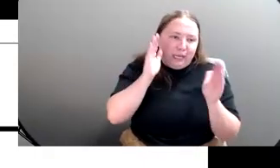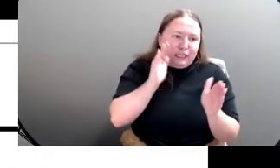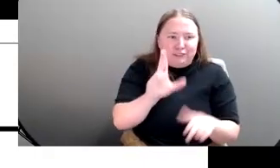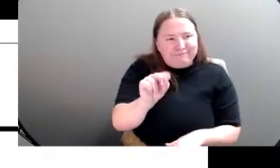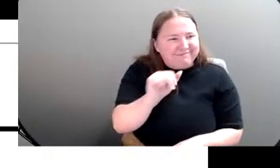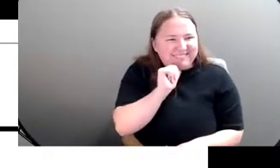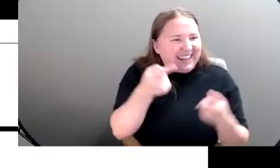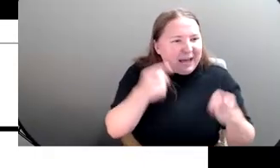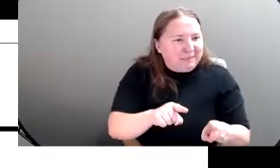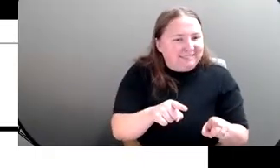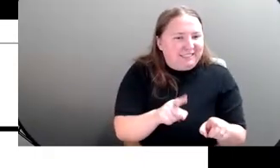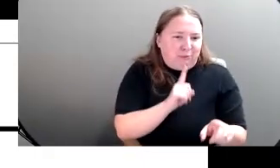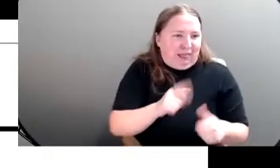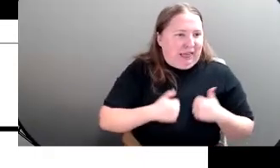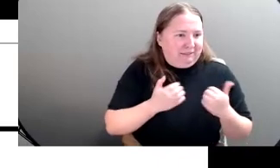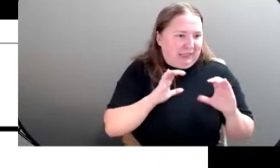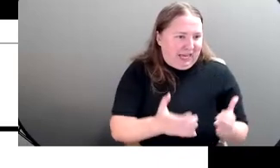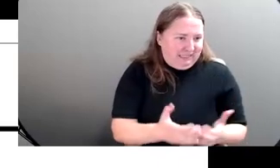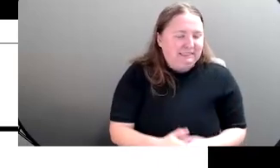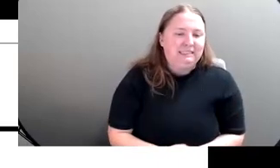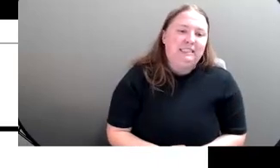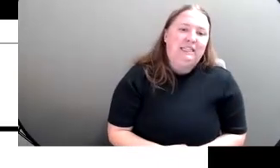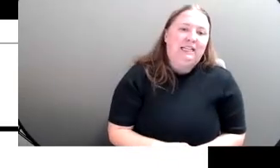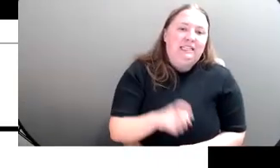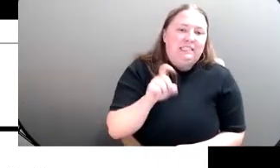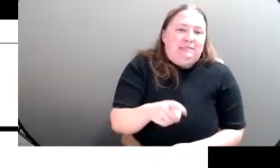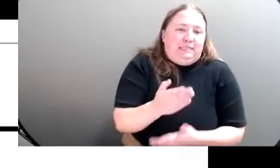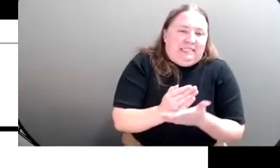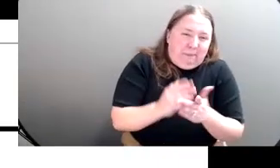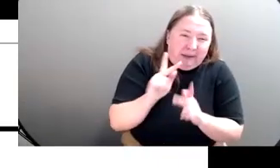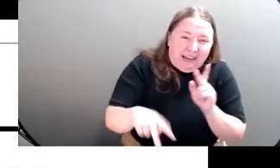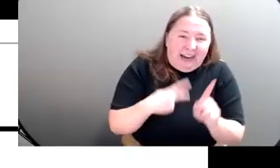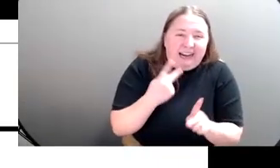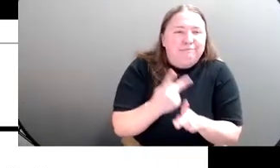Right. You know, there needs to be some kind of extra,